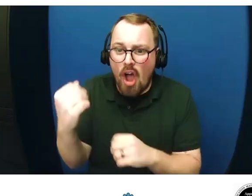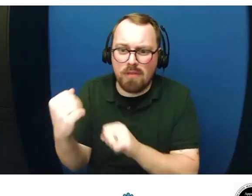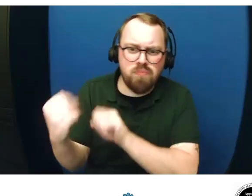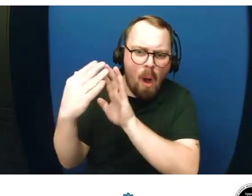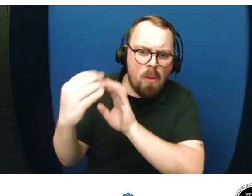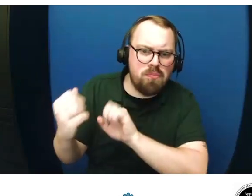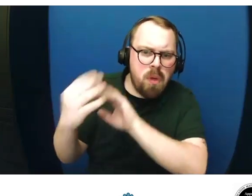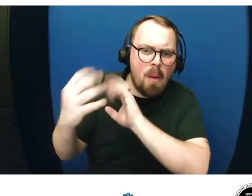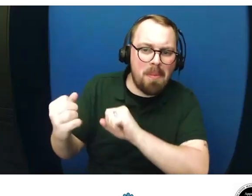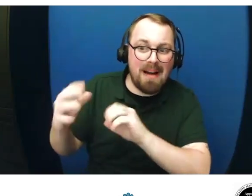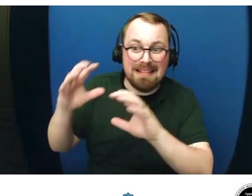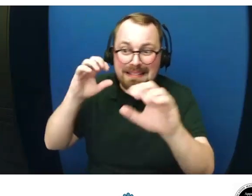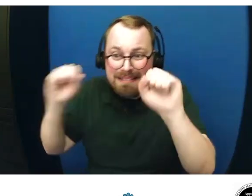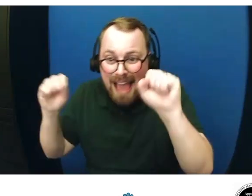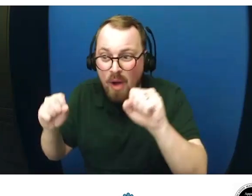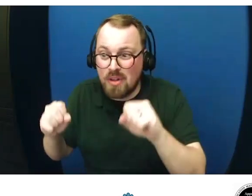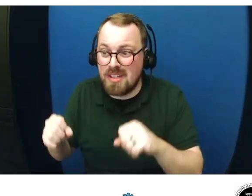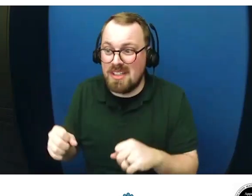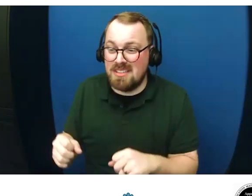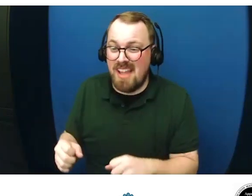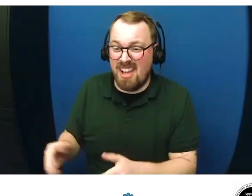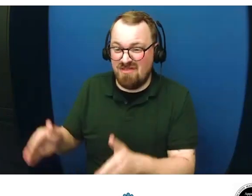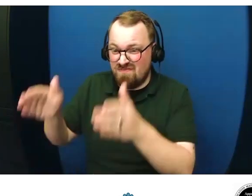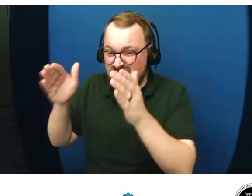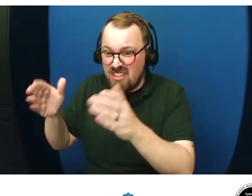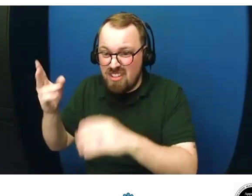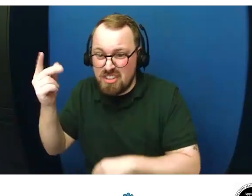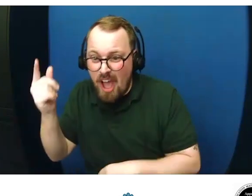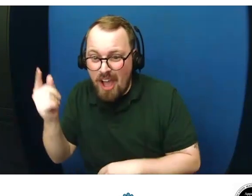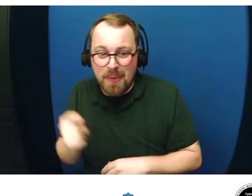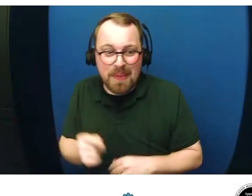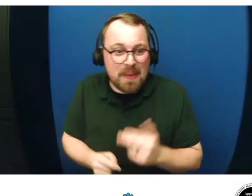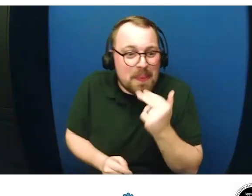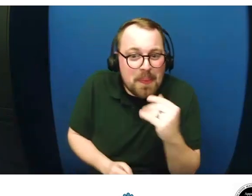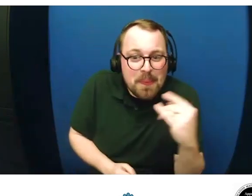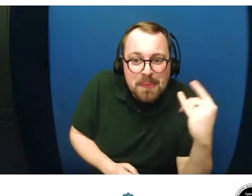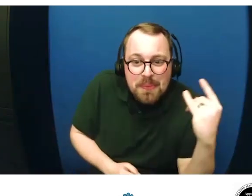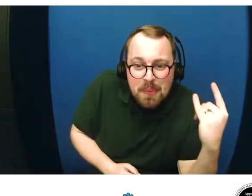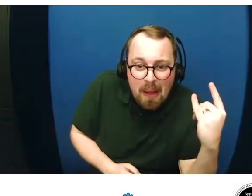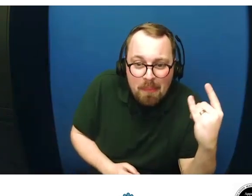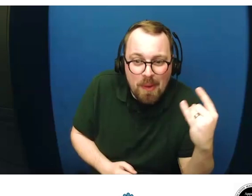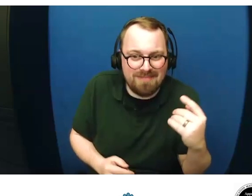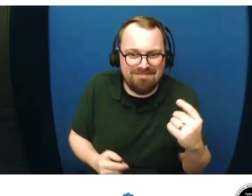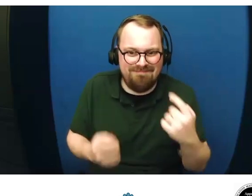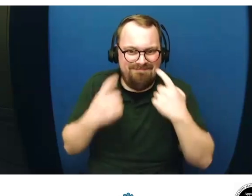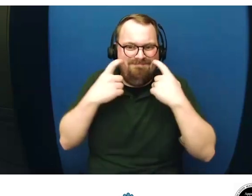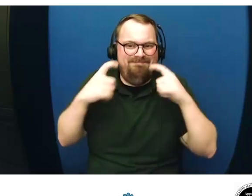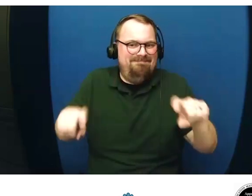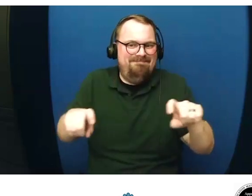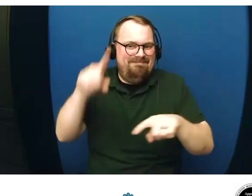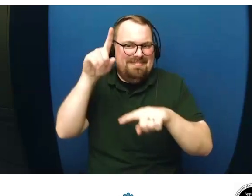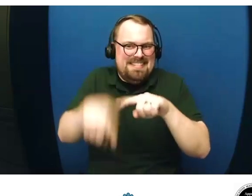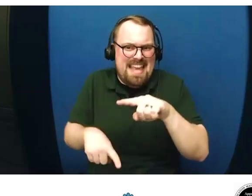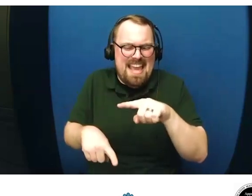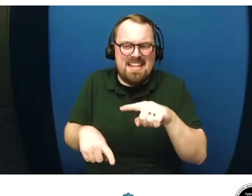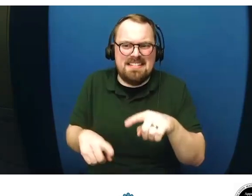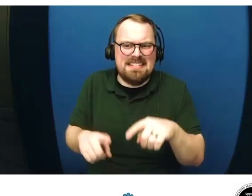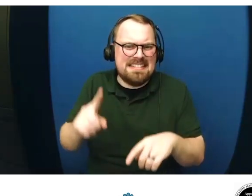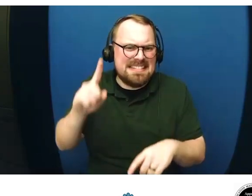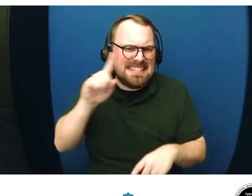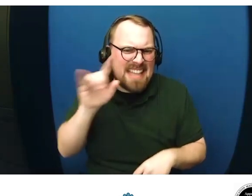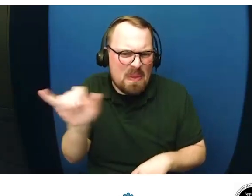or, like, a little Chihuahua. Like, they may be compressed into the same frequencies.